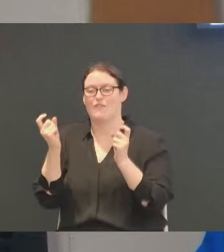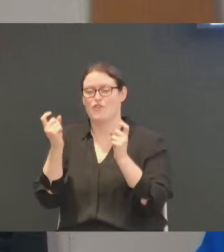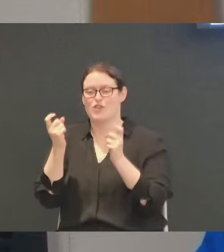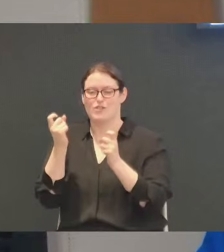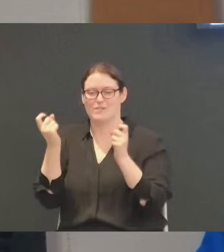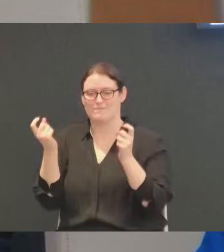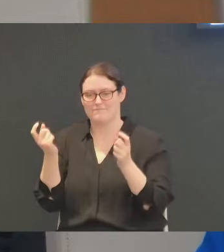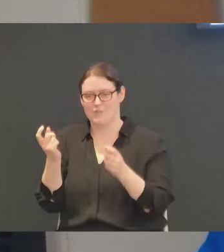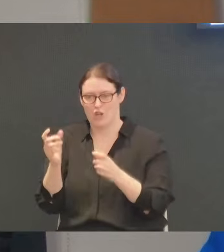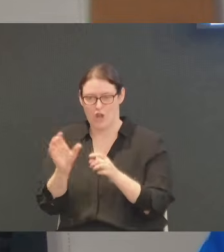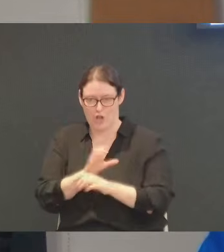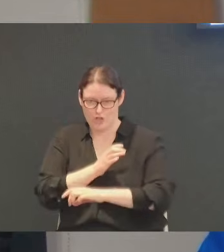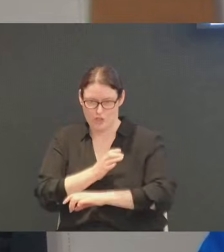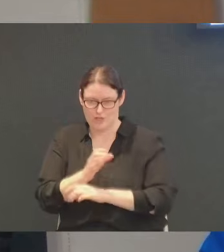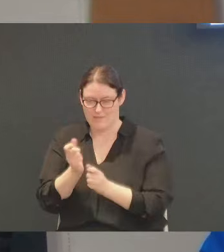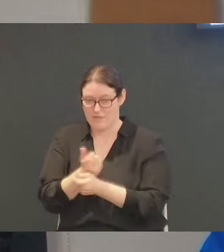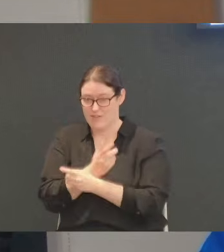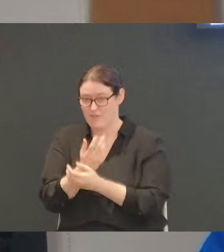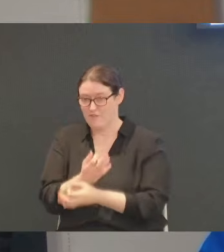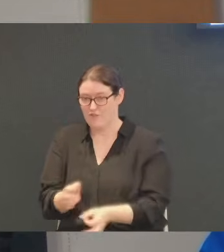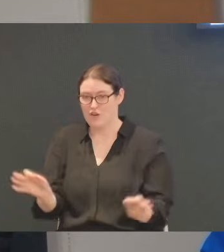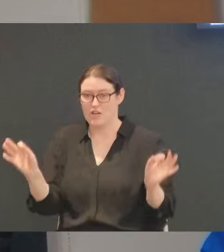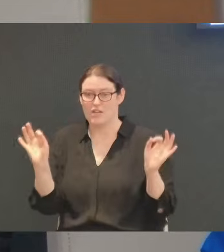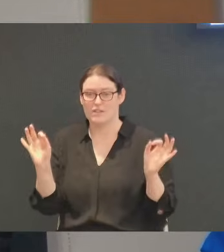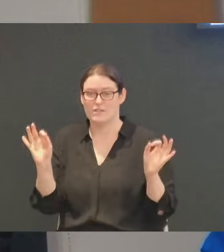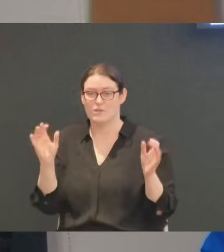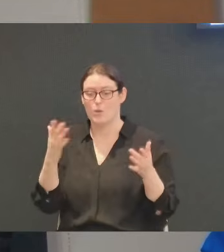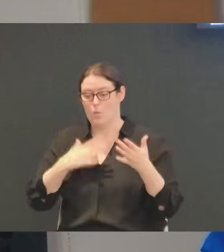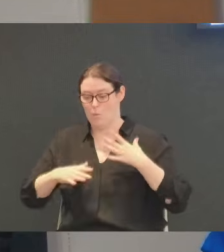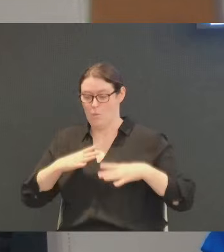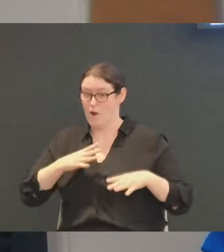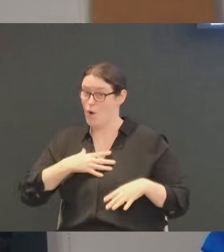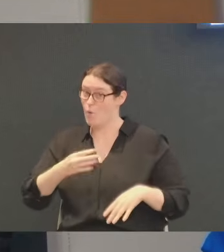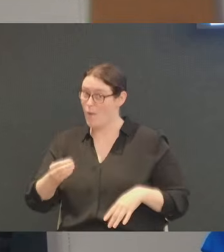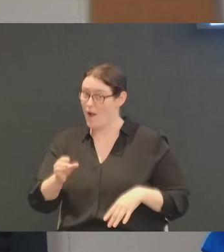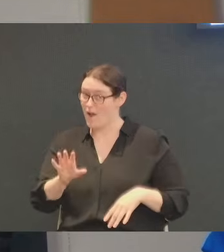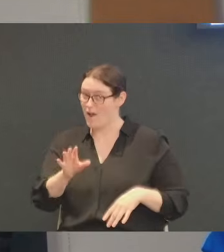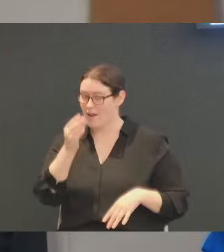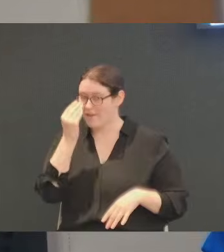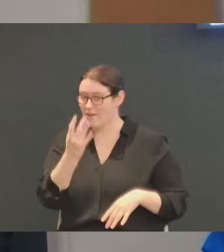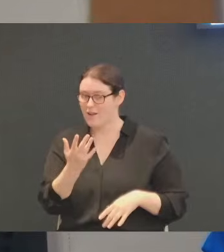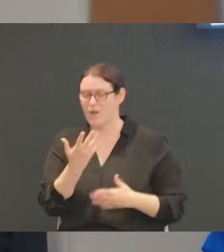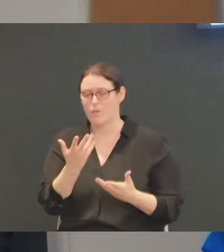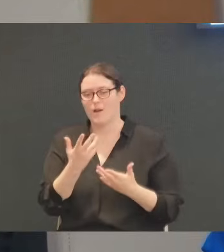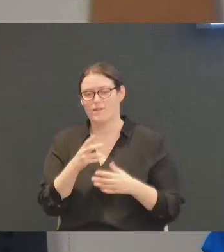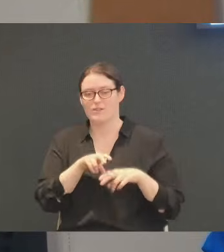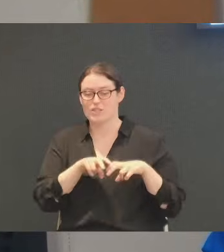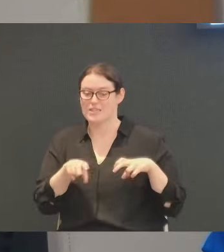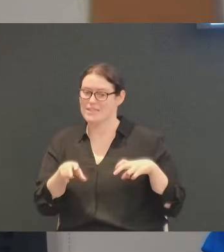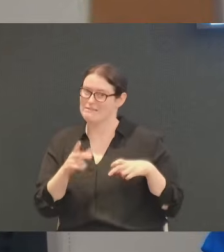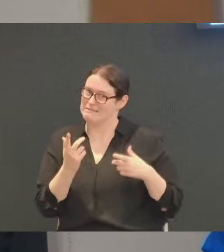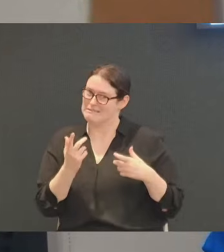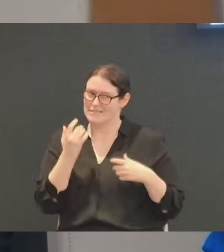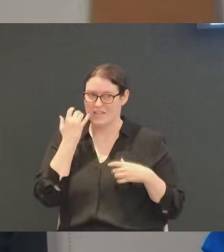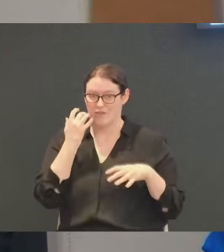is free. we're all white and so I wanted to make sure seating on first come first serve basis and